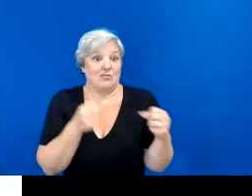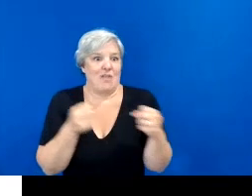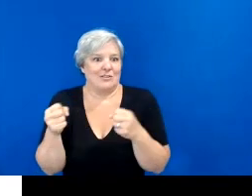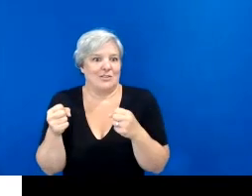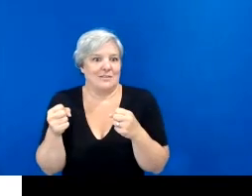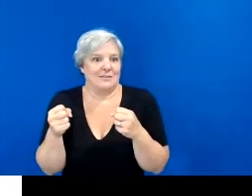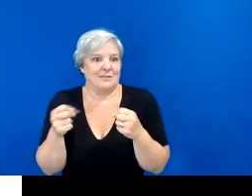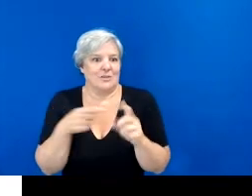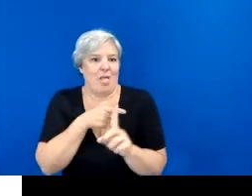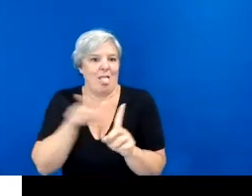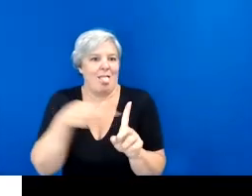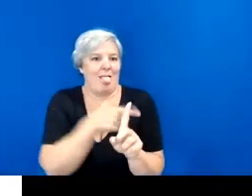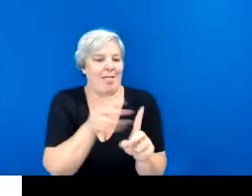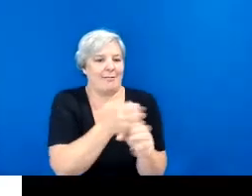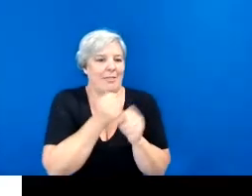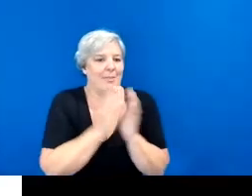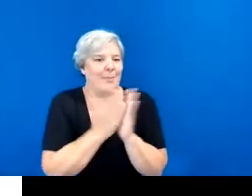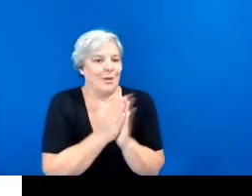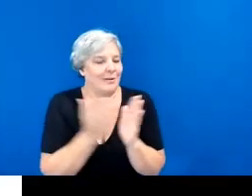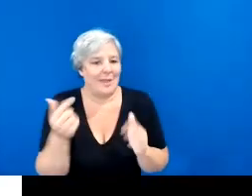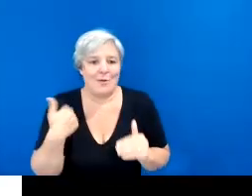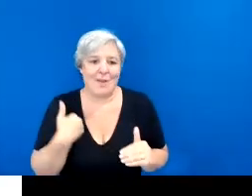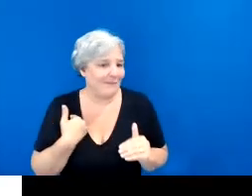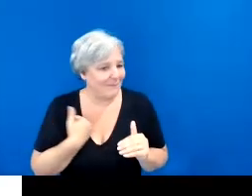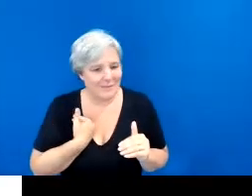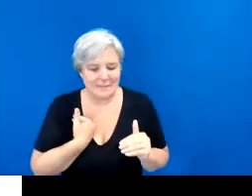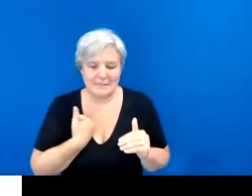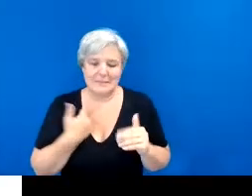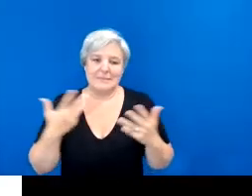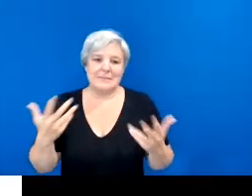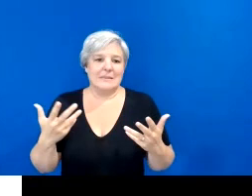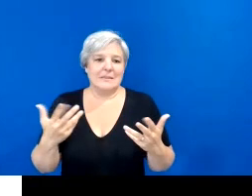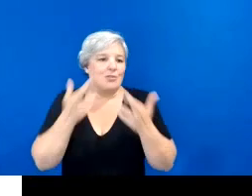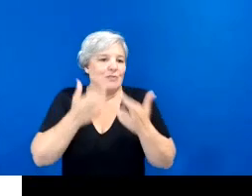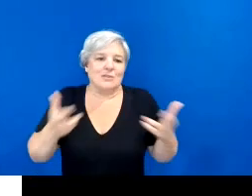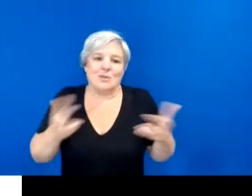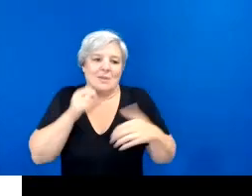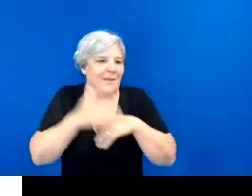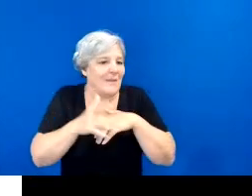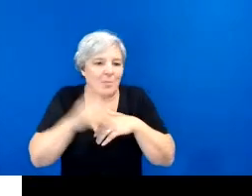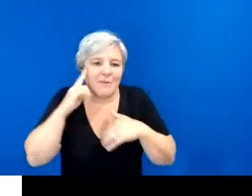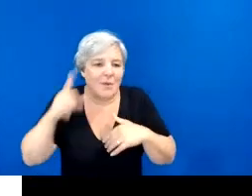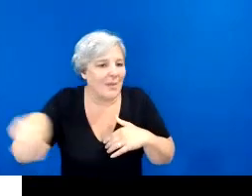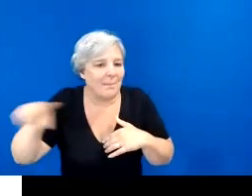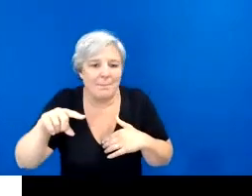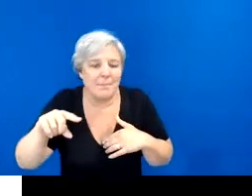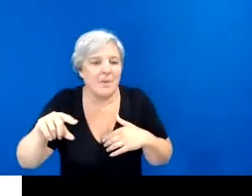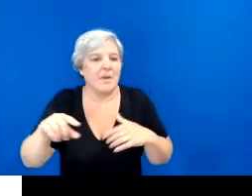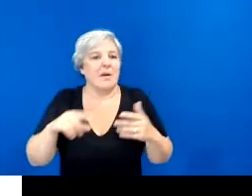They don't necessarily have that cash upfront